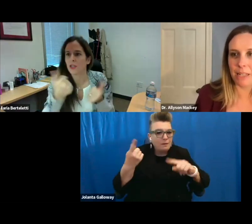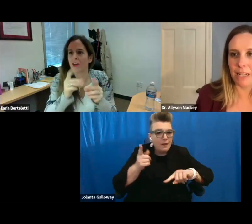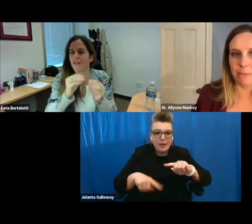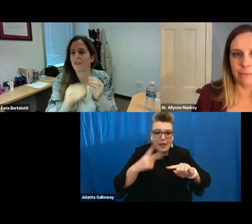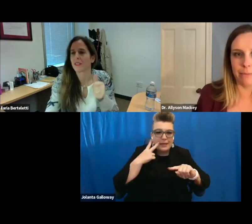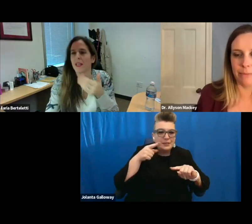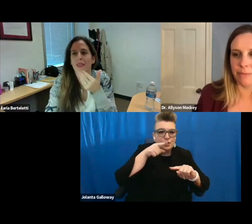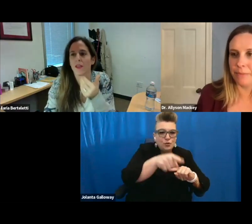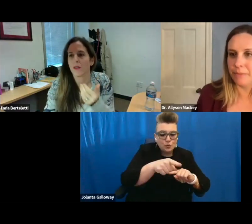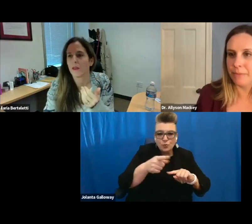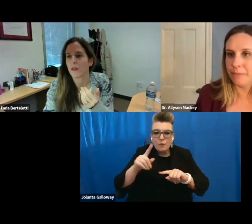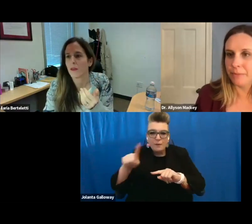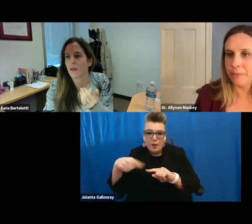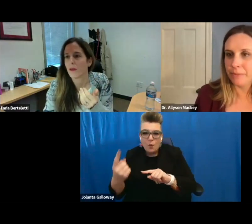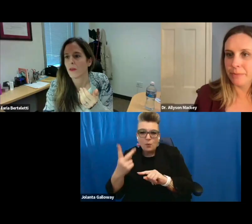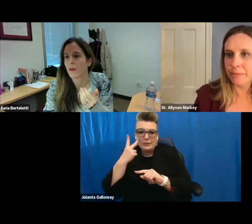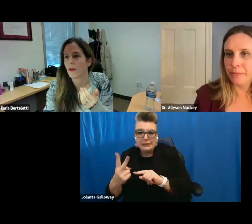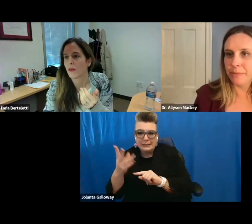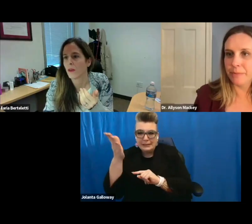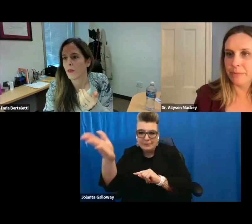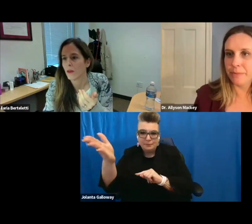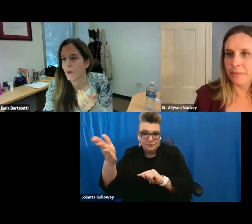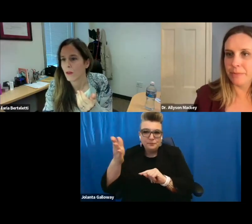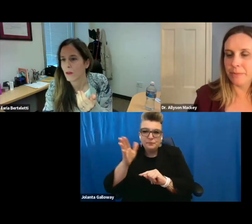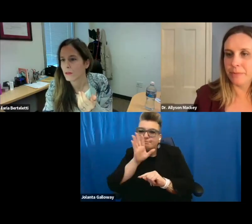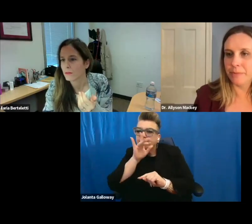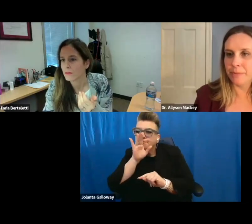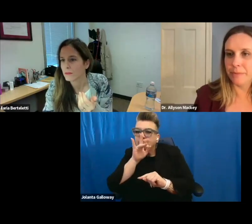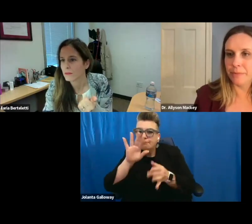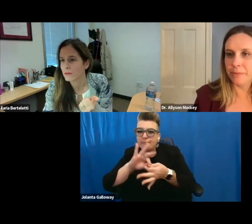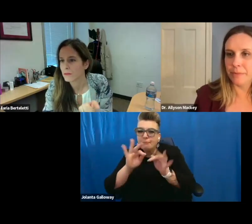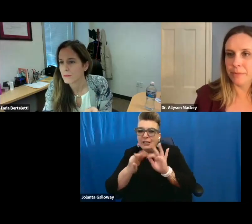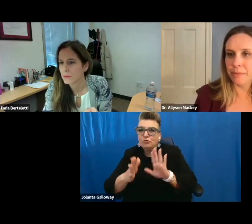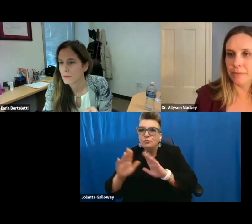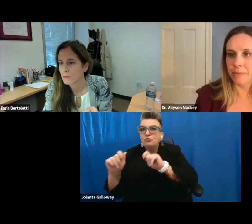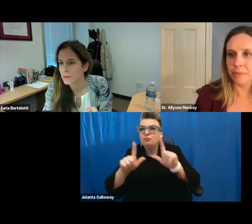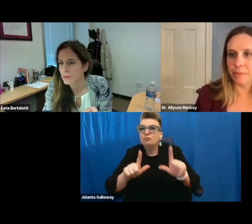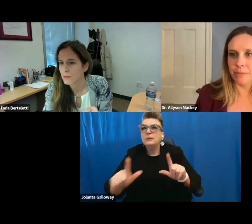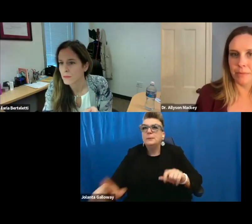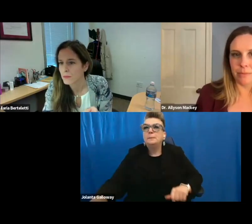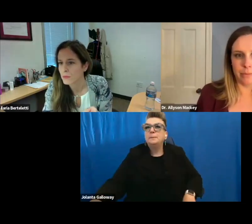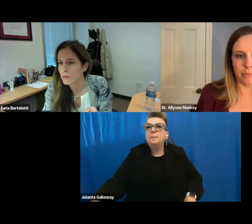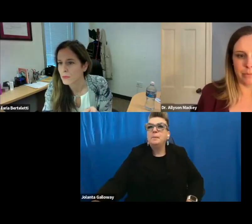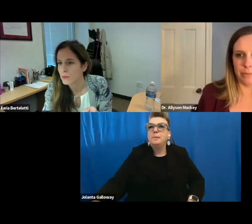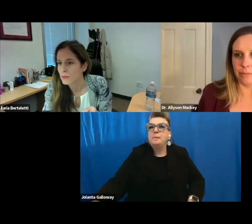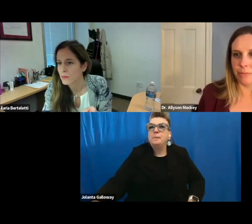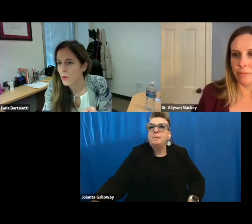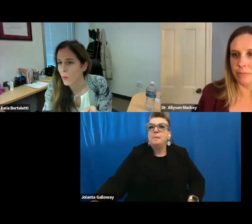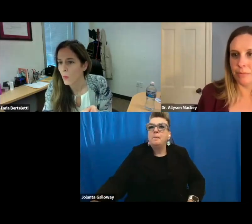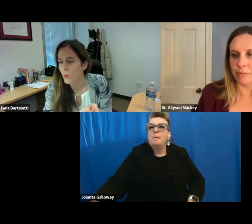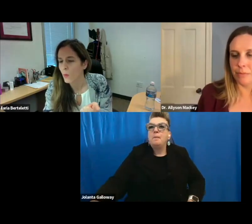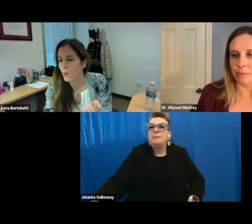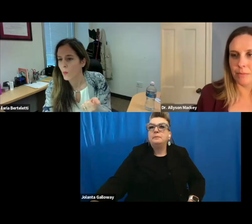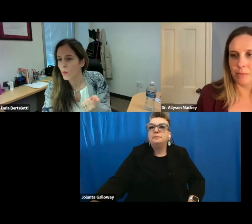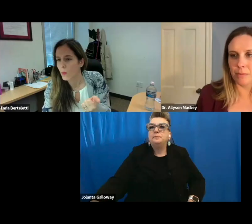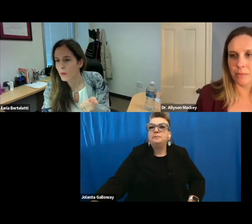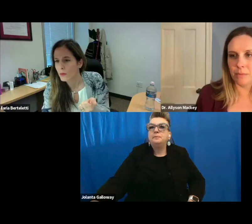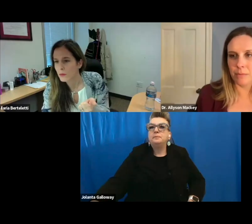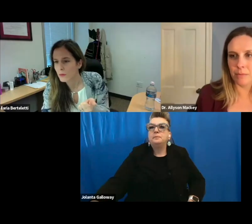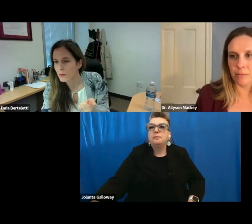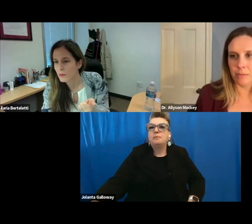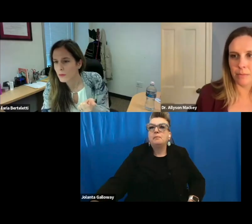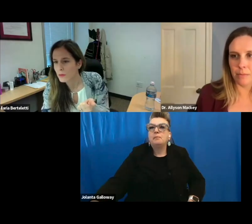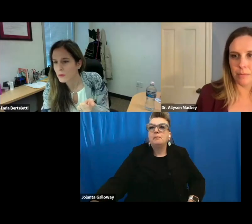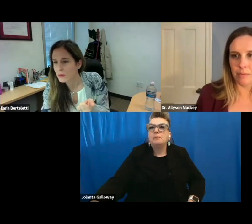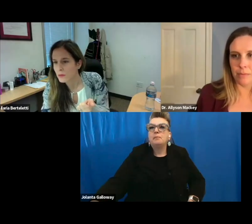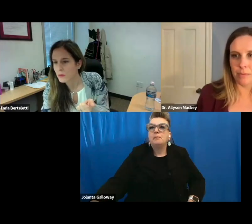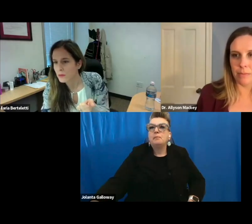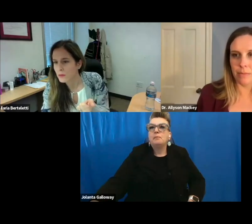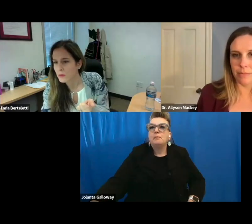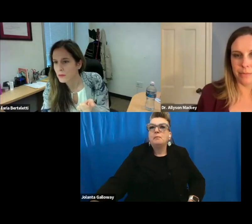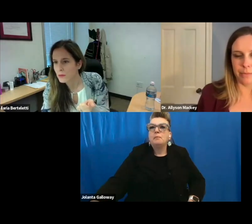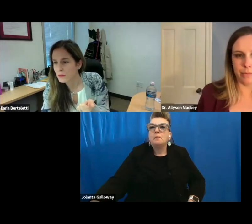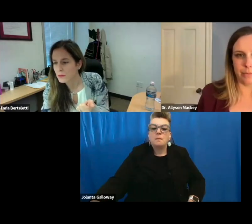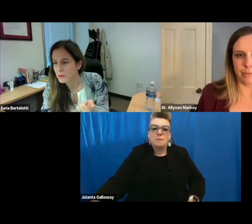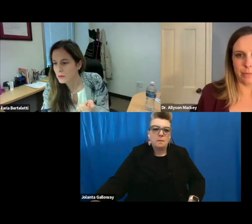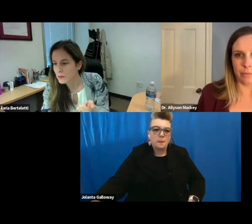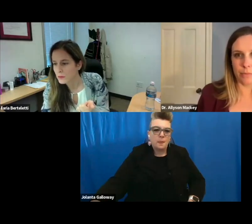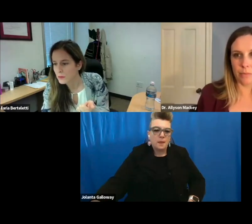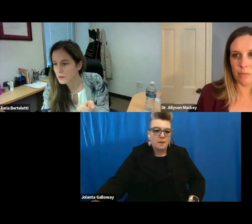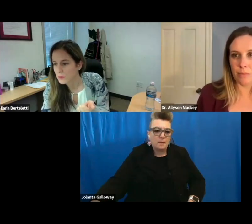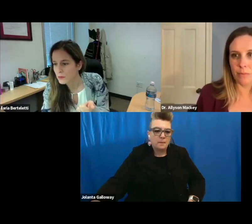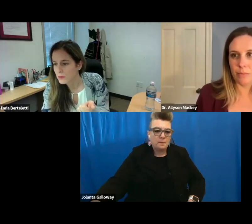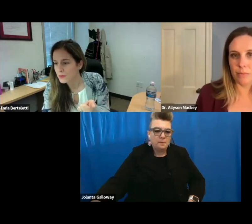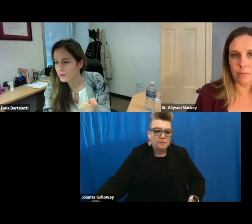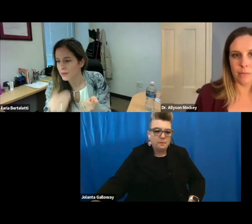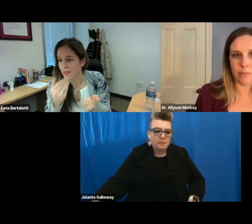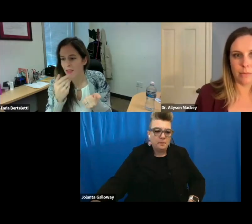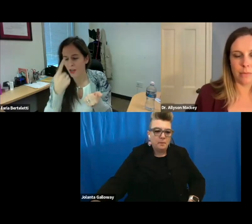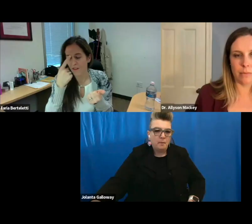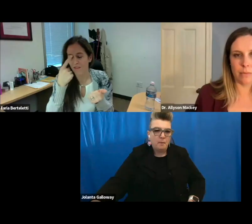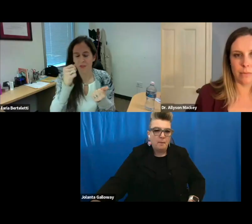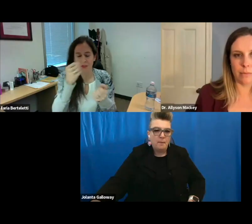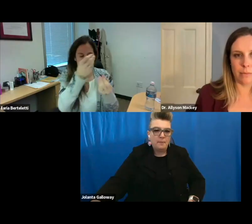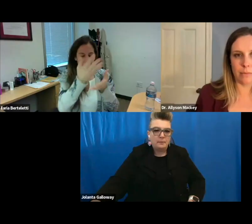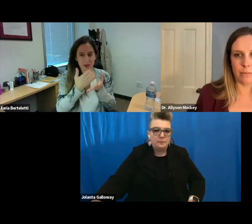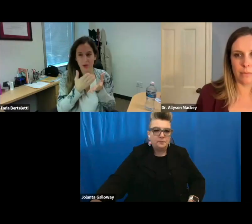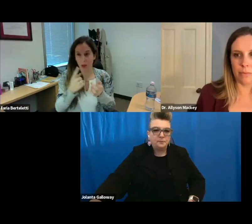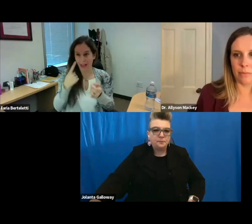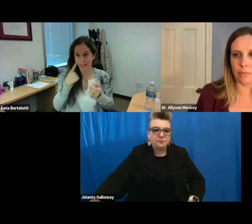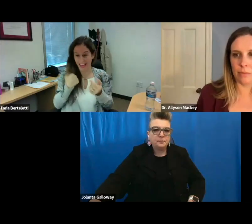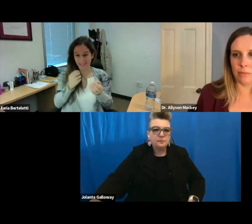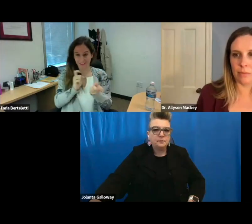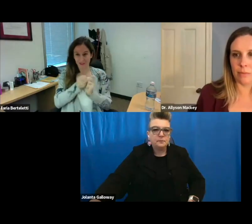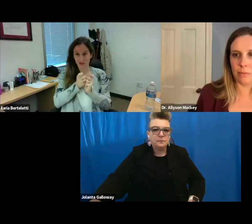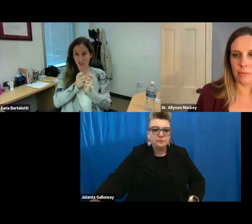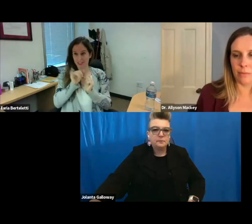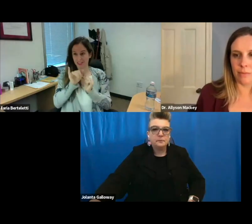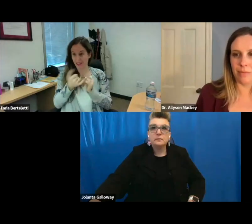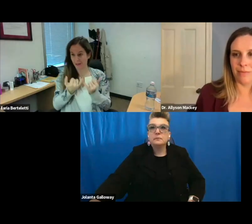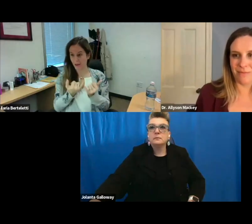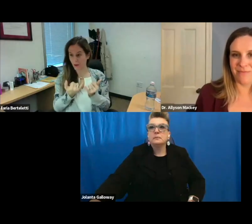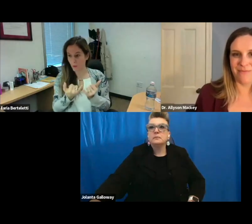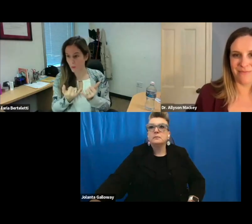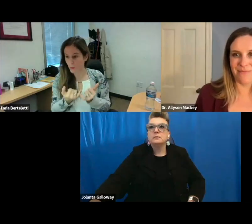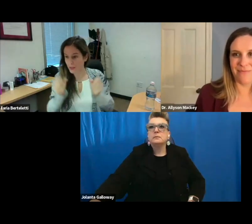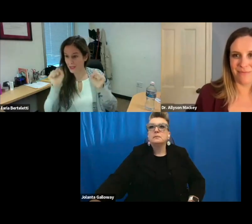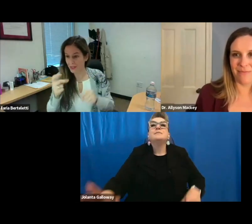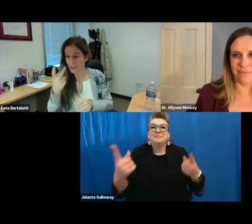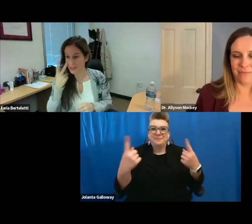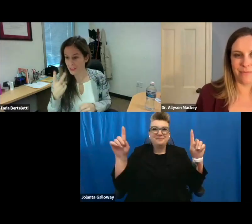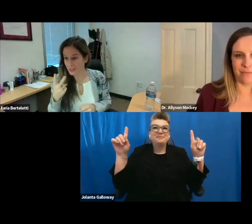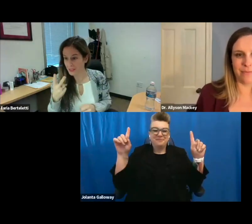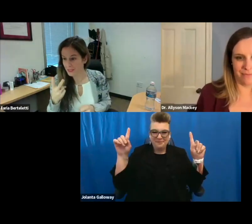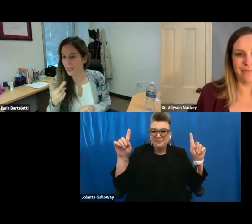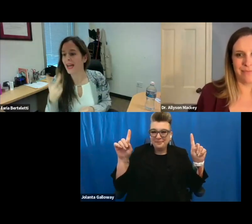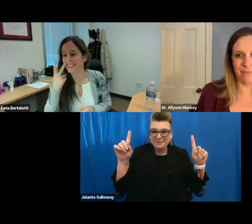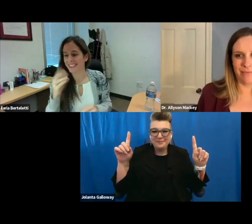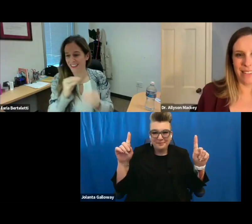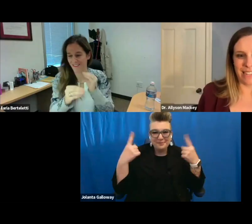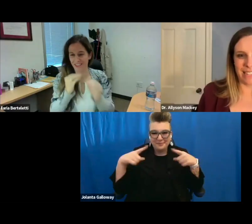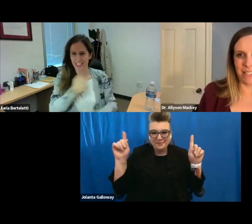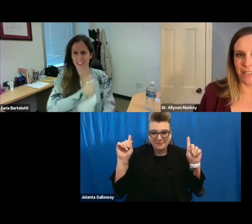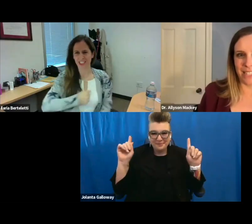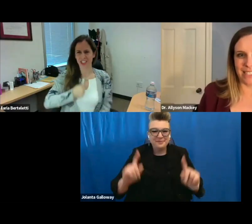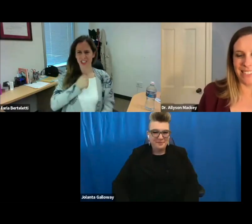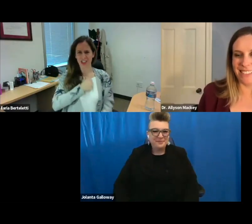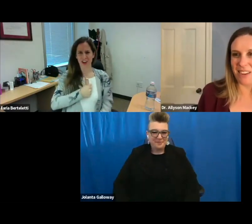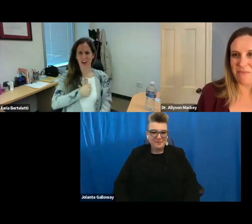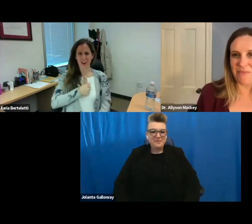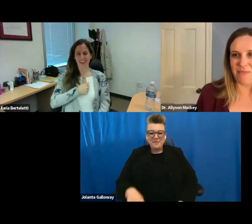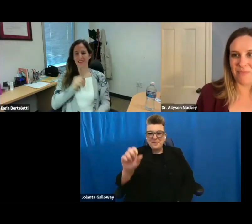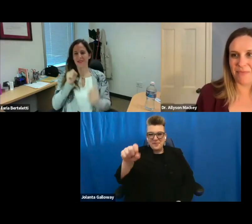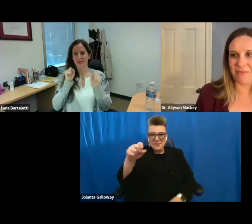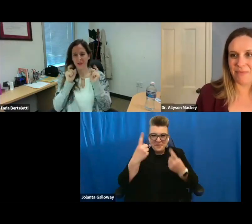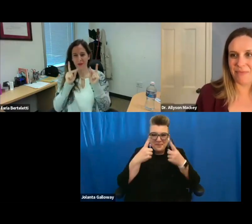Berteletti thank you for letting me know i think I changed that now they say it's fixed so sorry